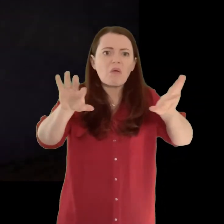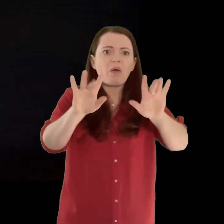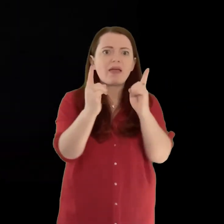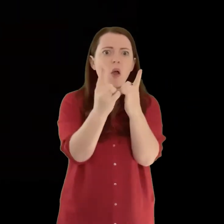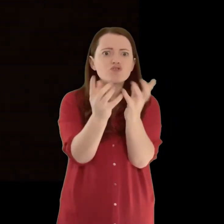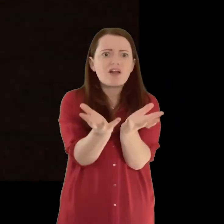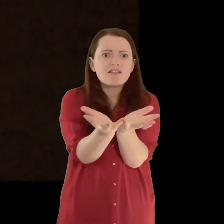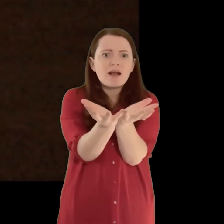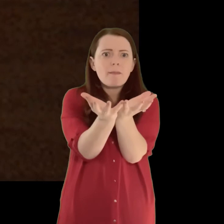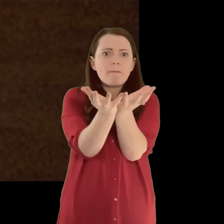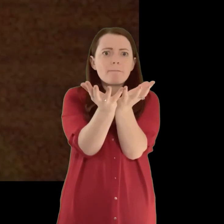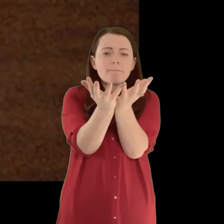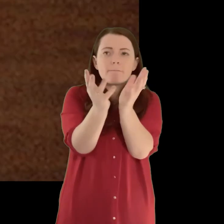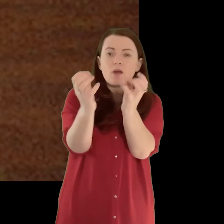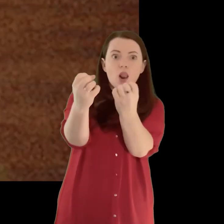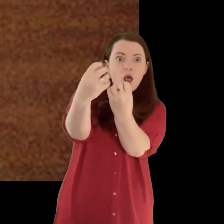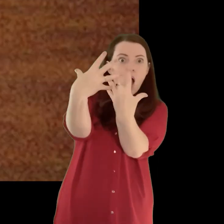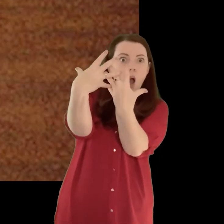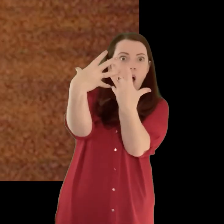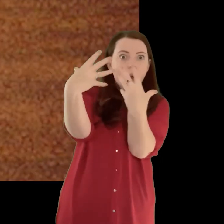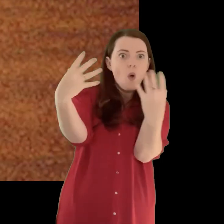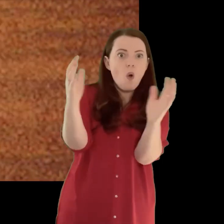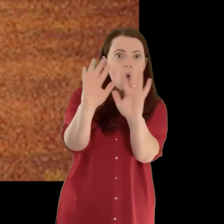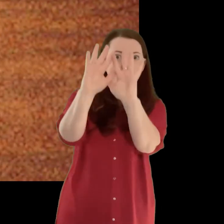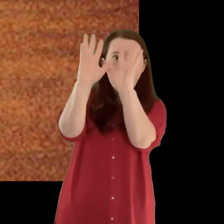Which began first to glow Then slowly pulsated